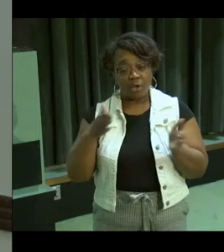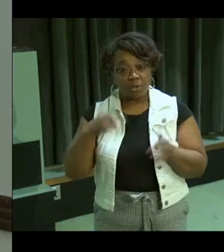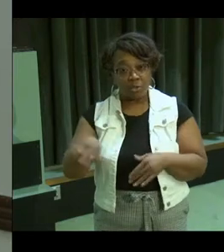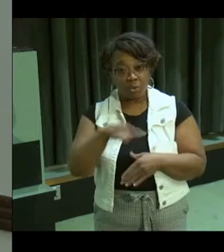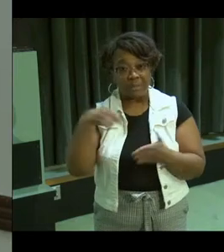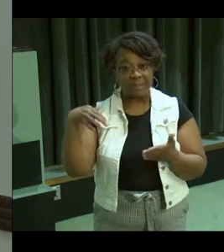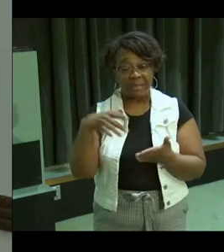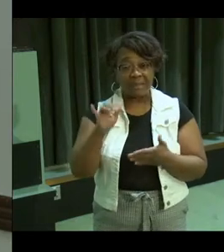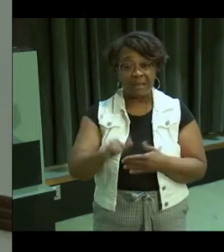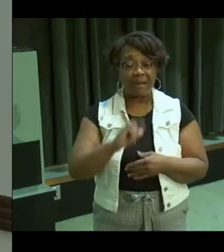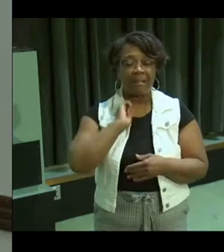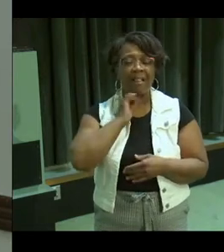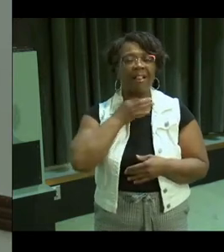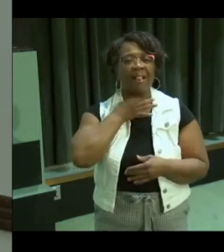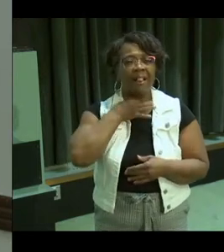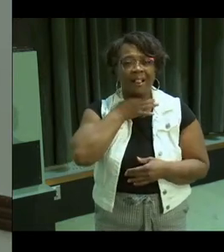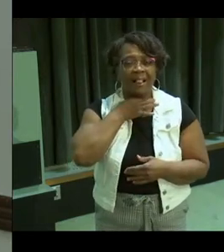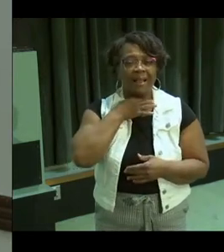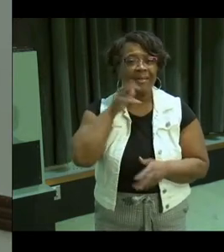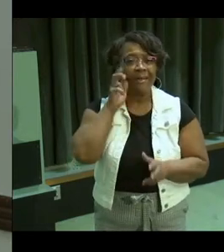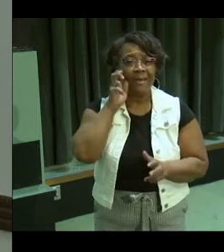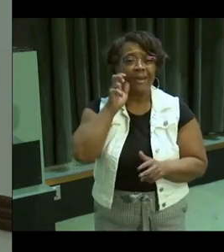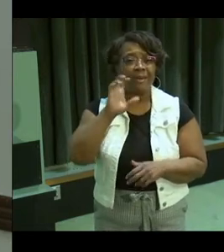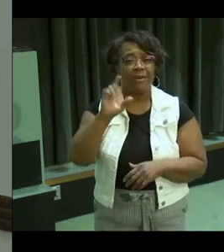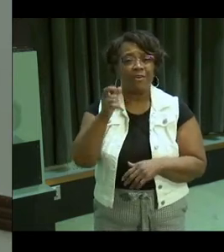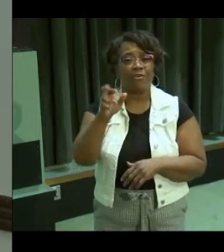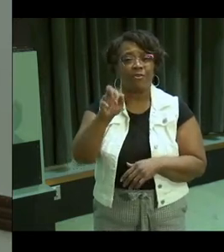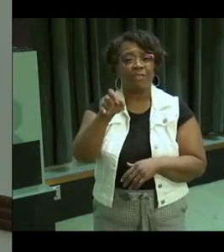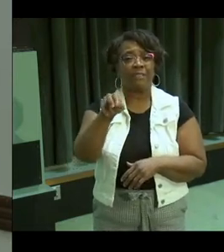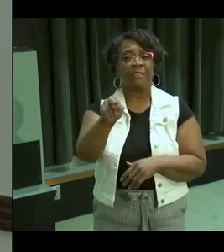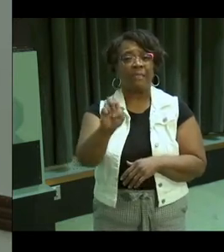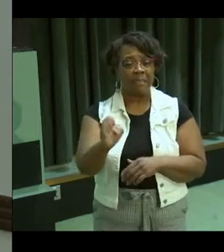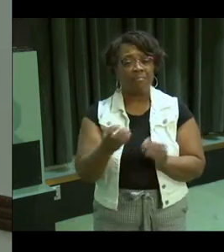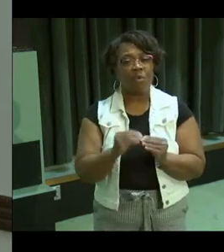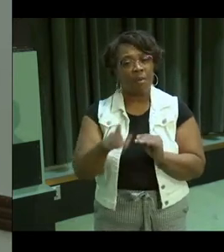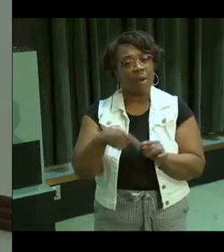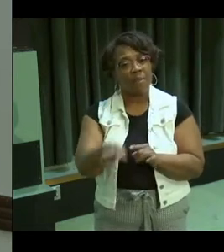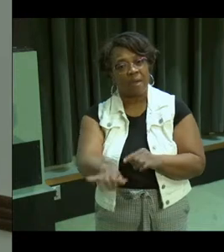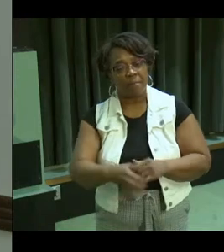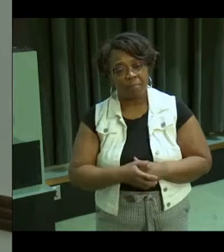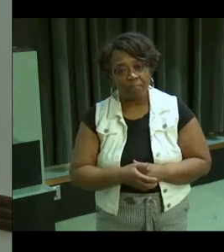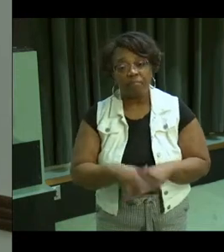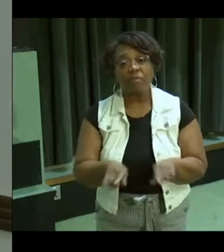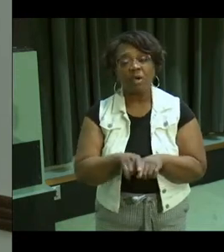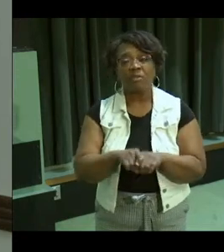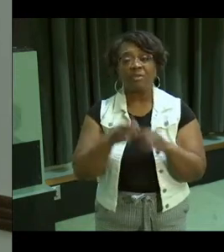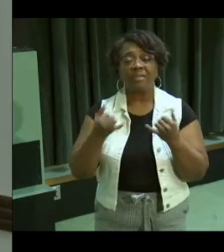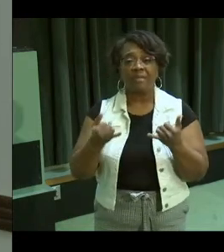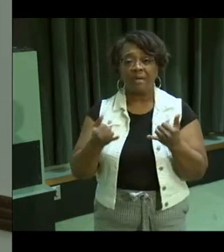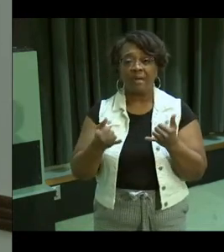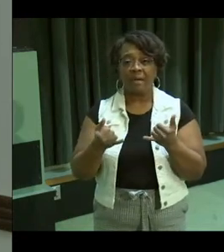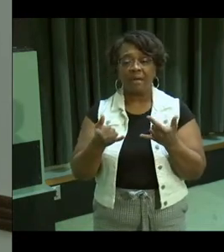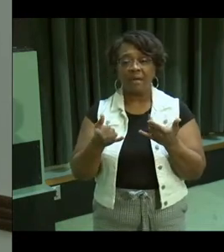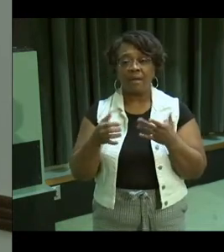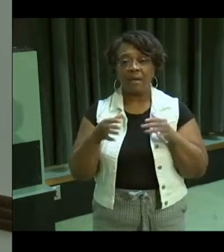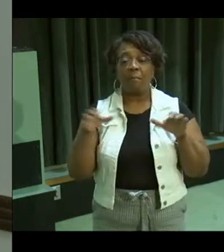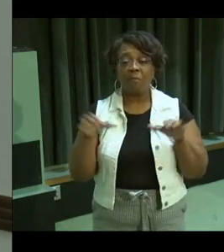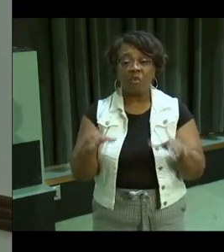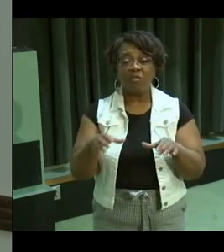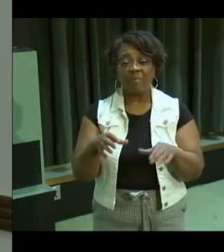encourage you to study that. And I'm curious to hear from Christine about more about that,